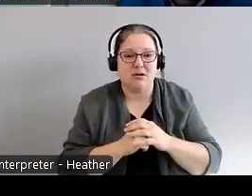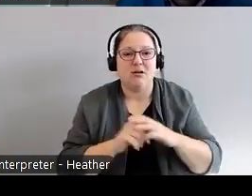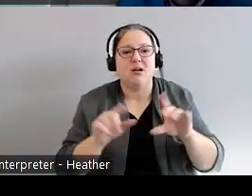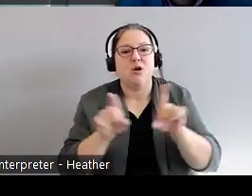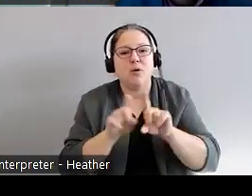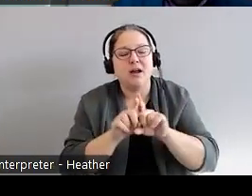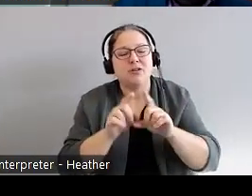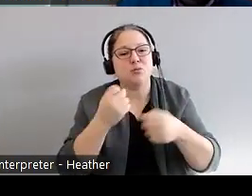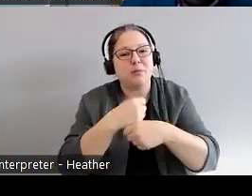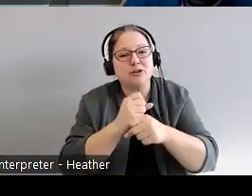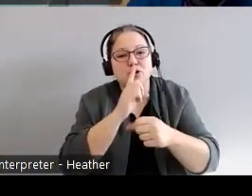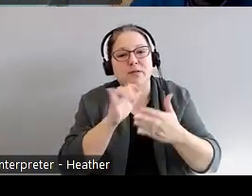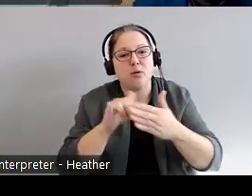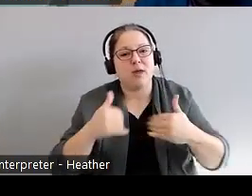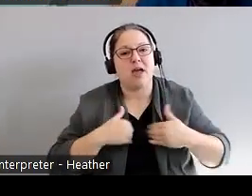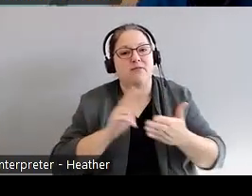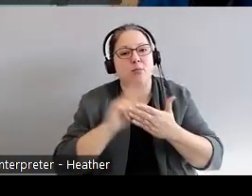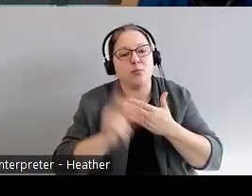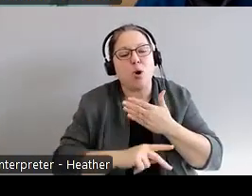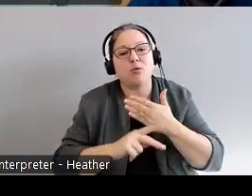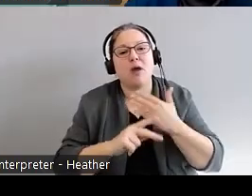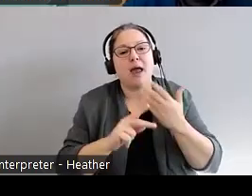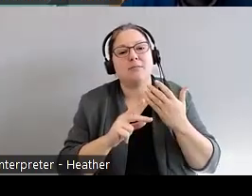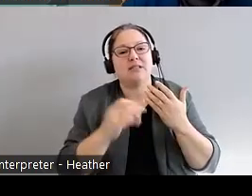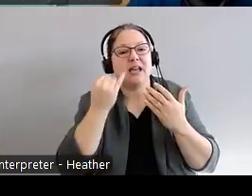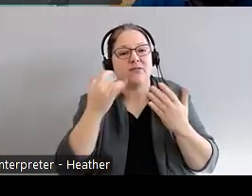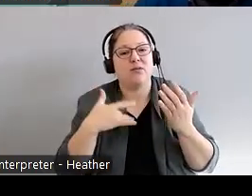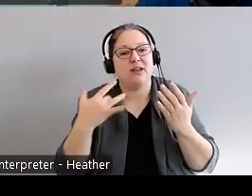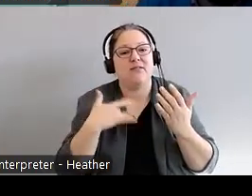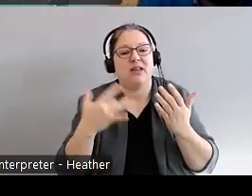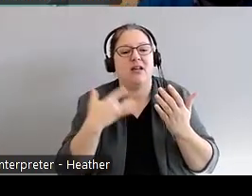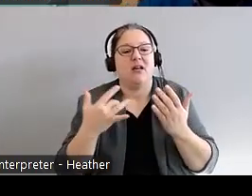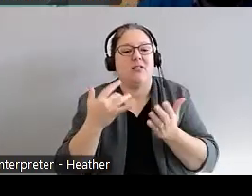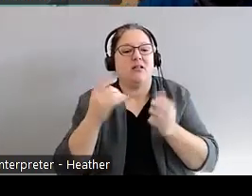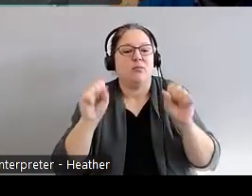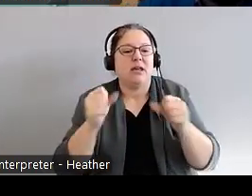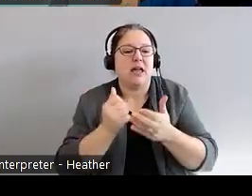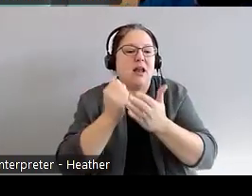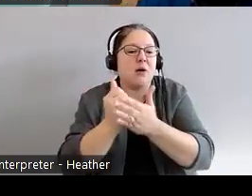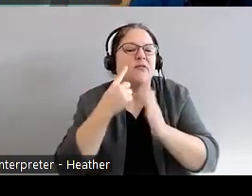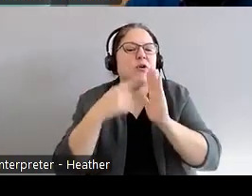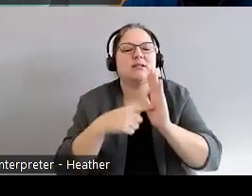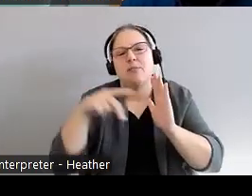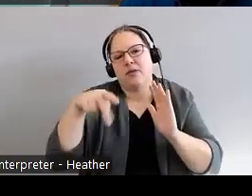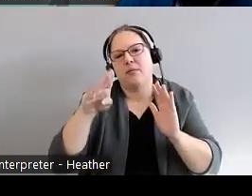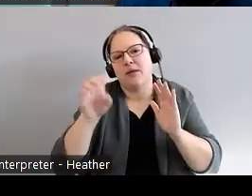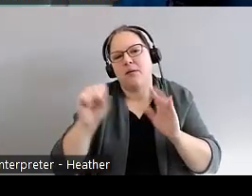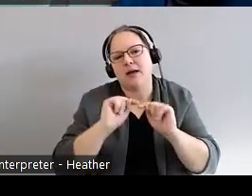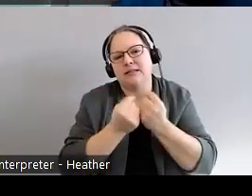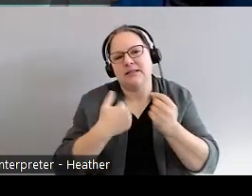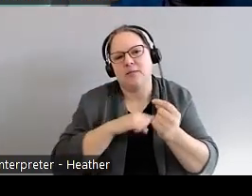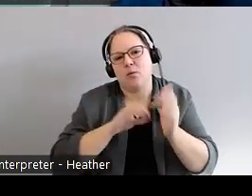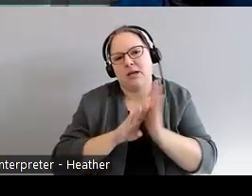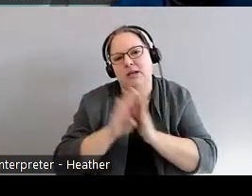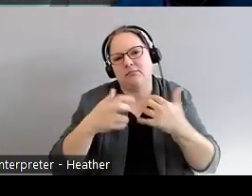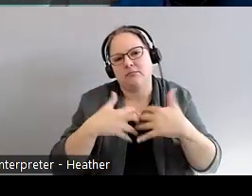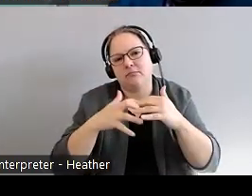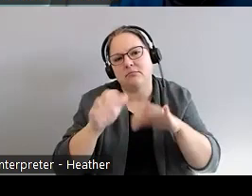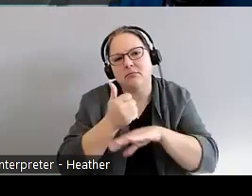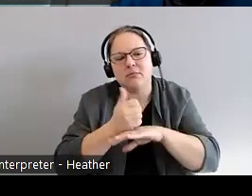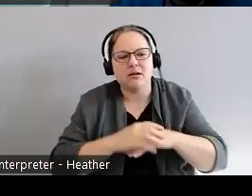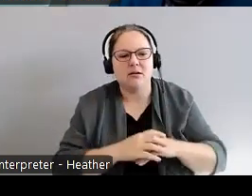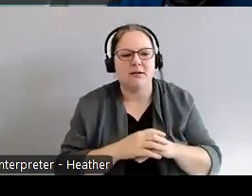initiatives that we think can be very helpful. An example being the PQ and the PBS team. Um